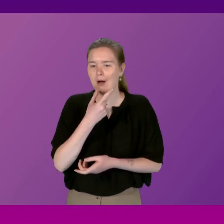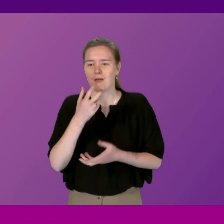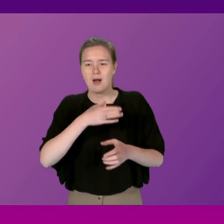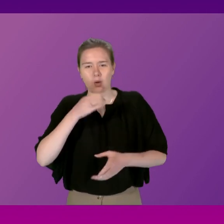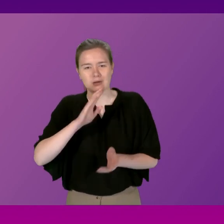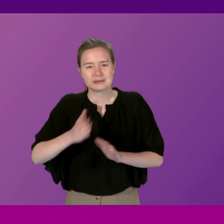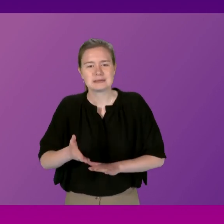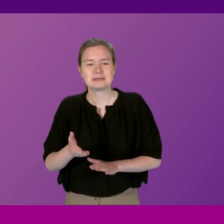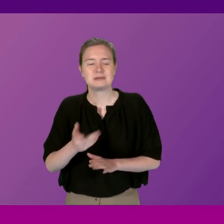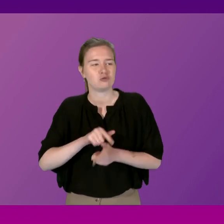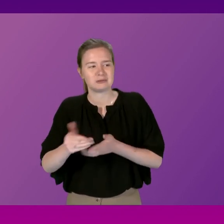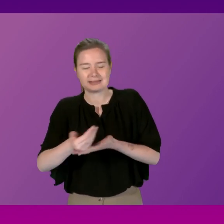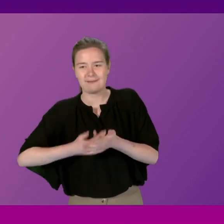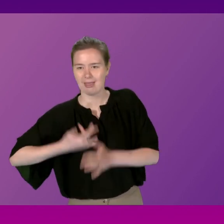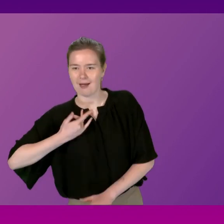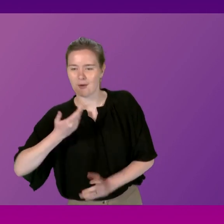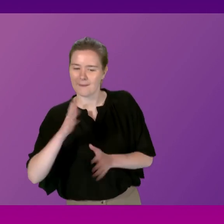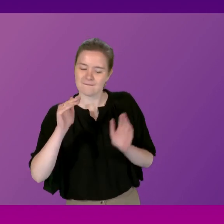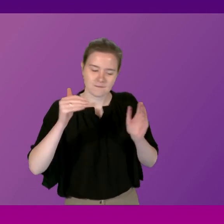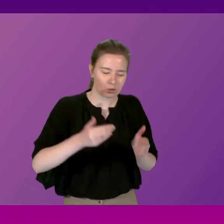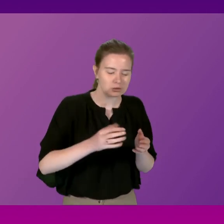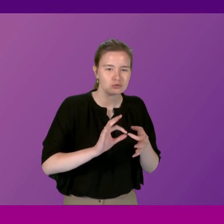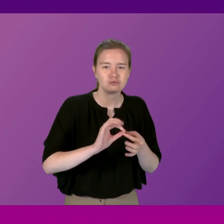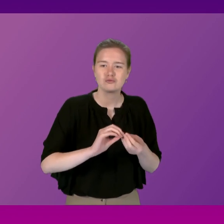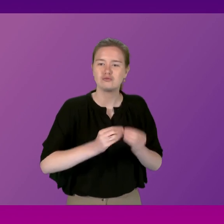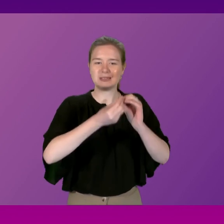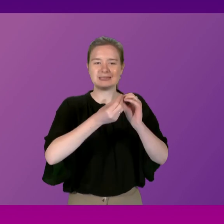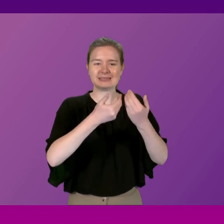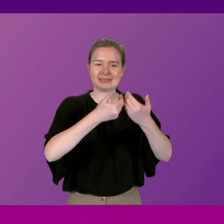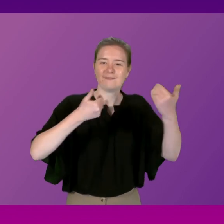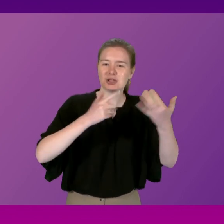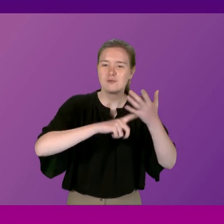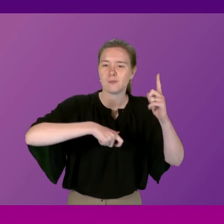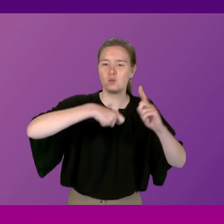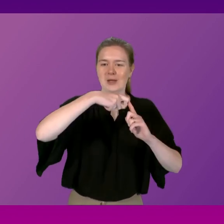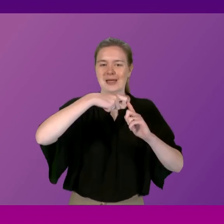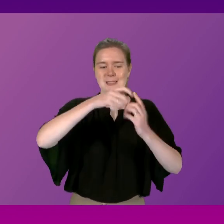Instead of trying to save lives, it focuses on creating division with the UK.